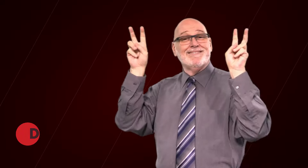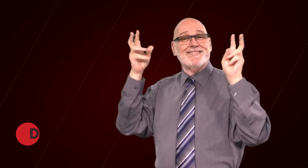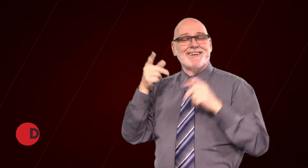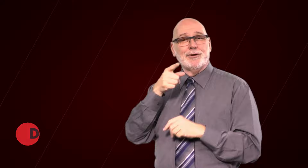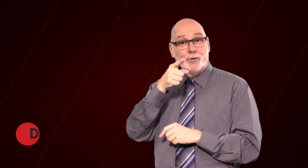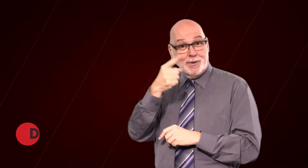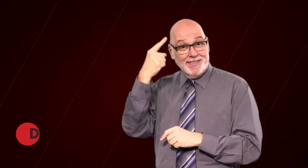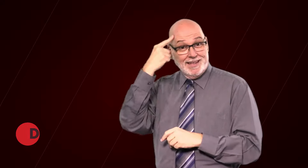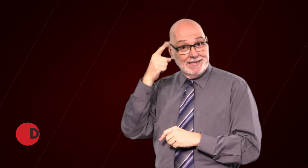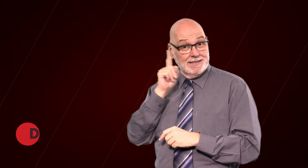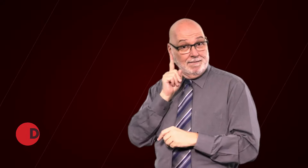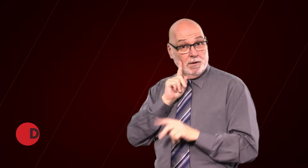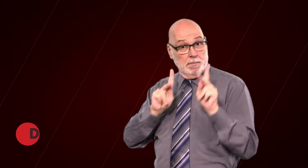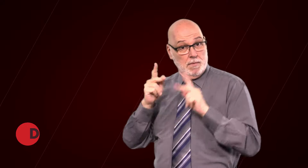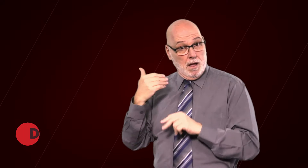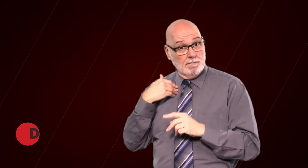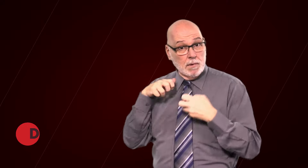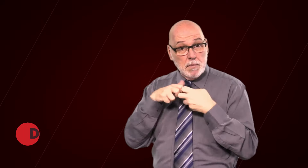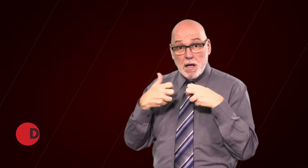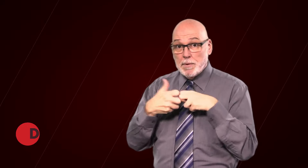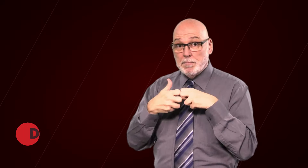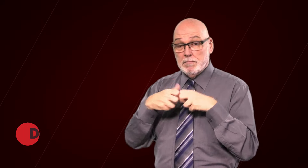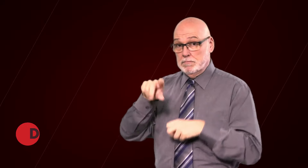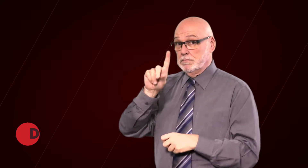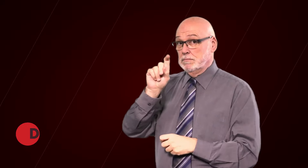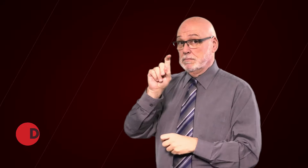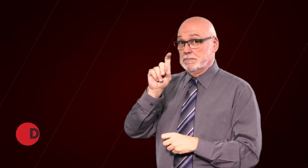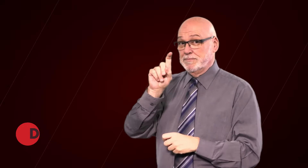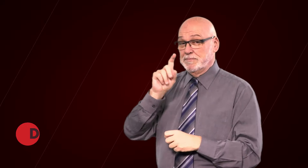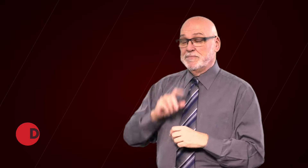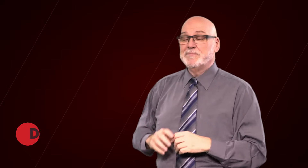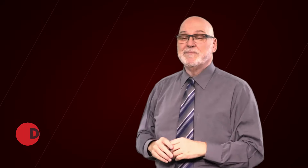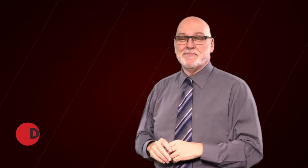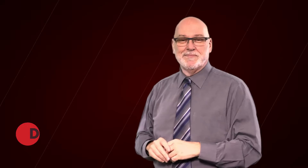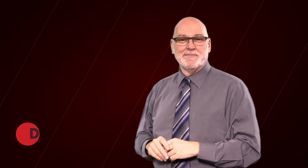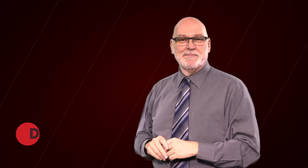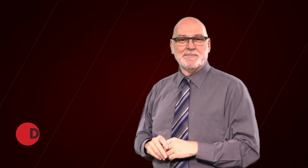“You Think Deaf People Have Problems?”